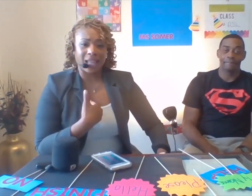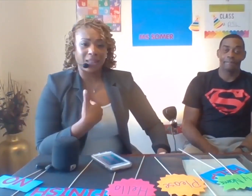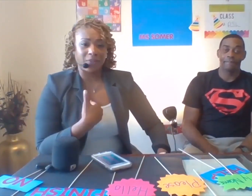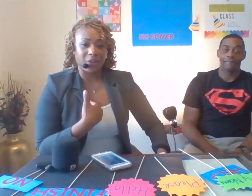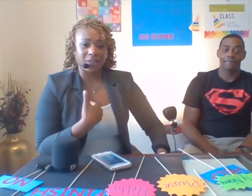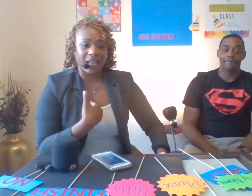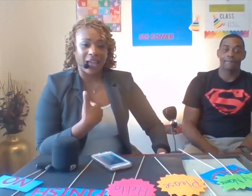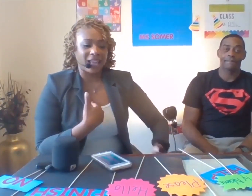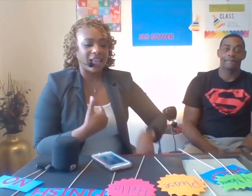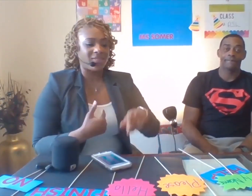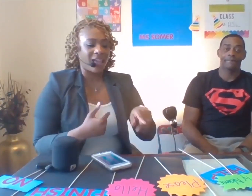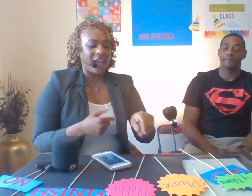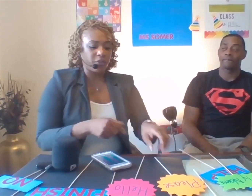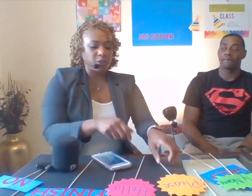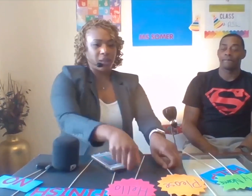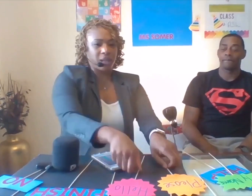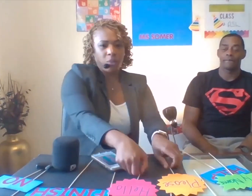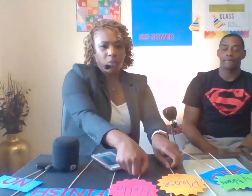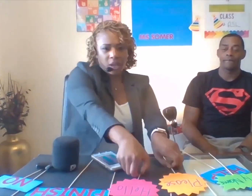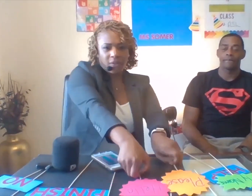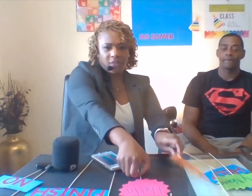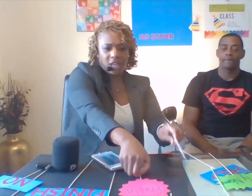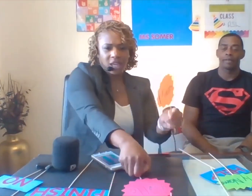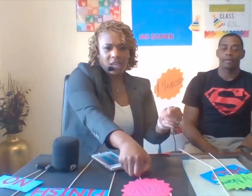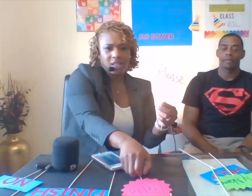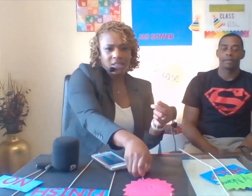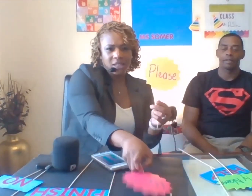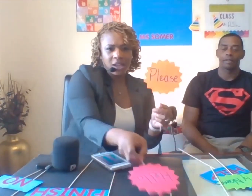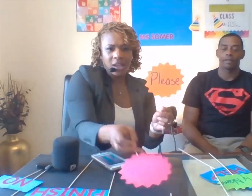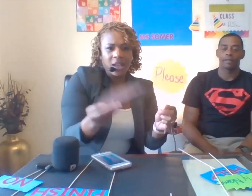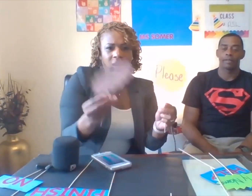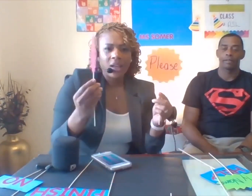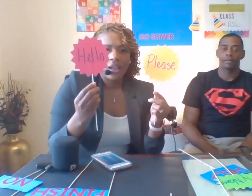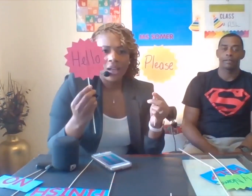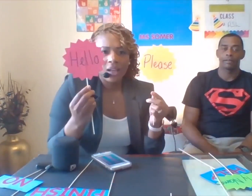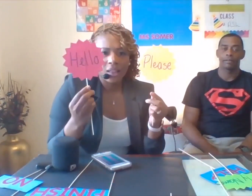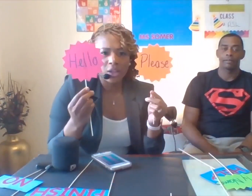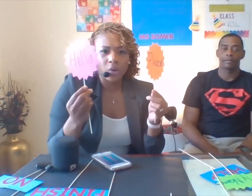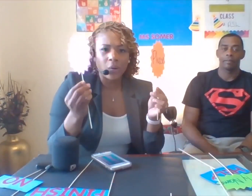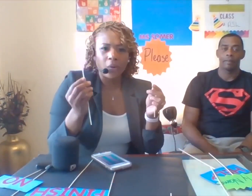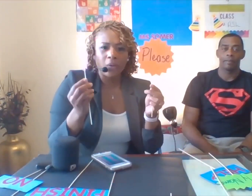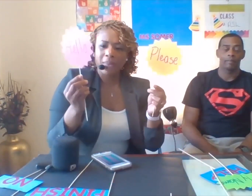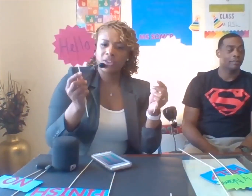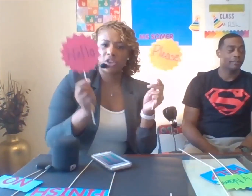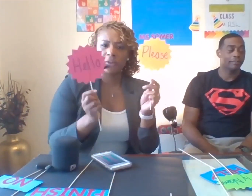sign the first sign and they have to pick up one of these little makeshift